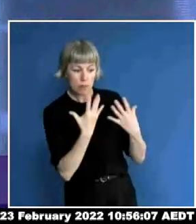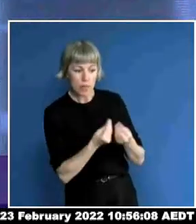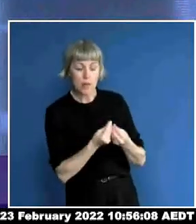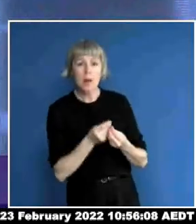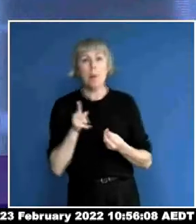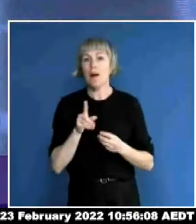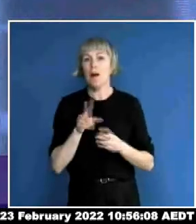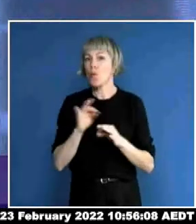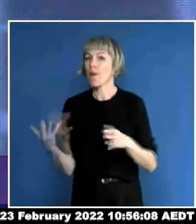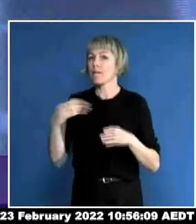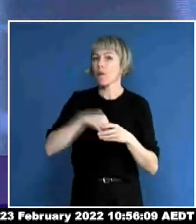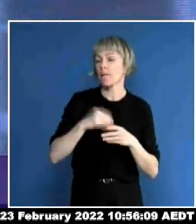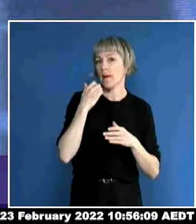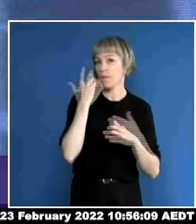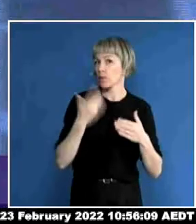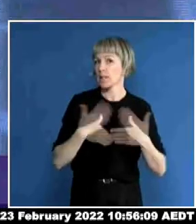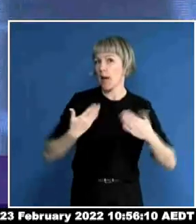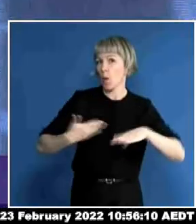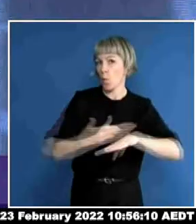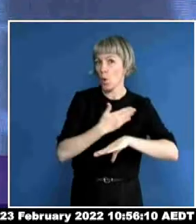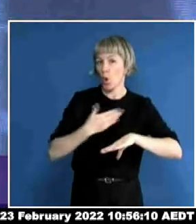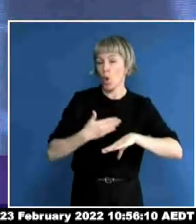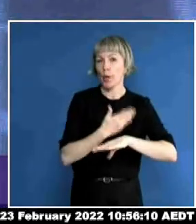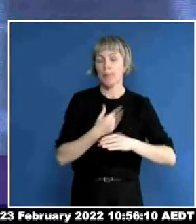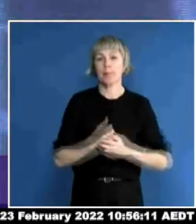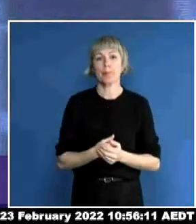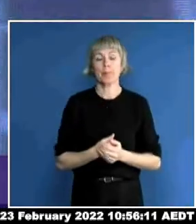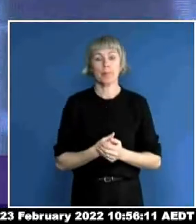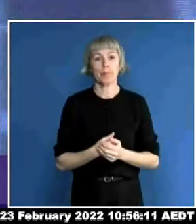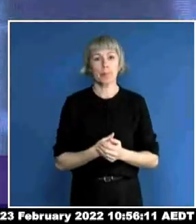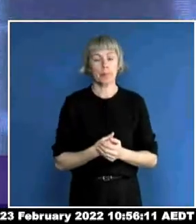deferred to Mr Ting and his statement for the relevant details.